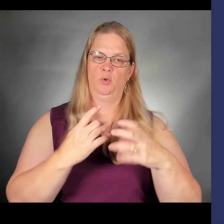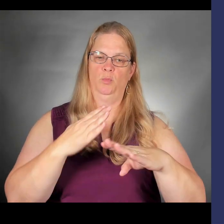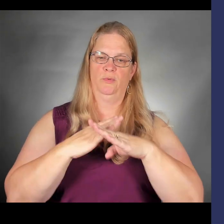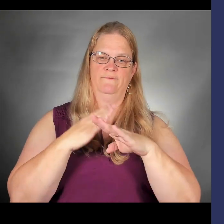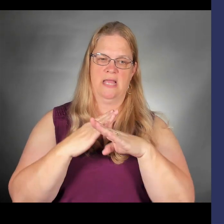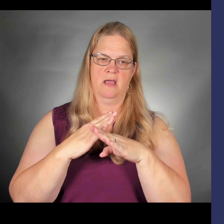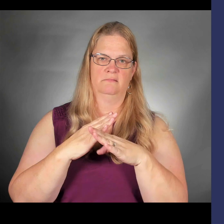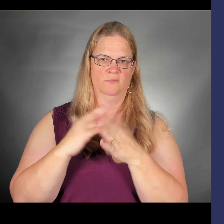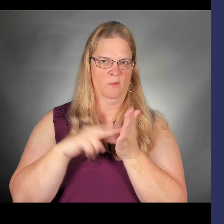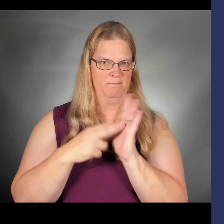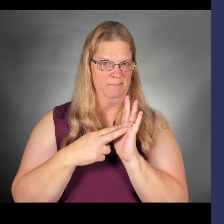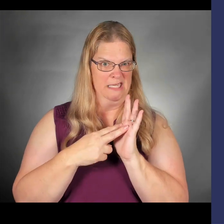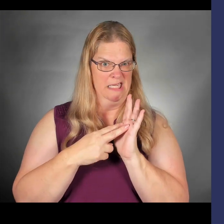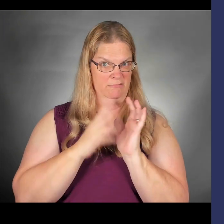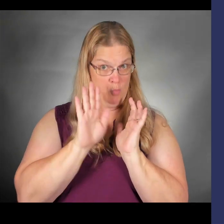We have a responsibility.